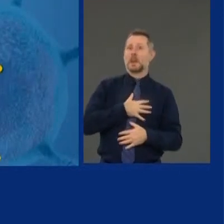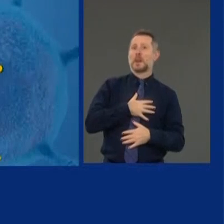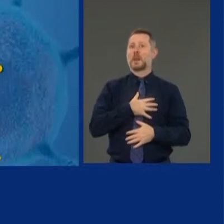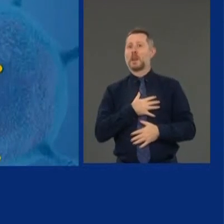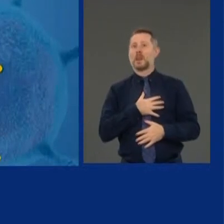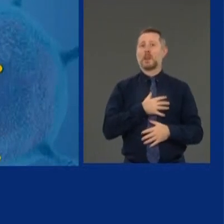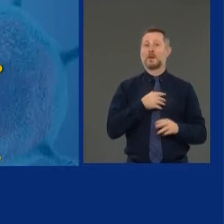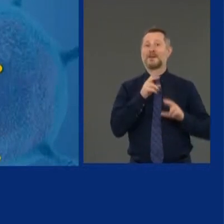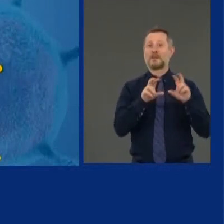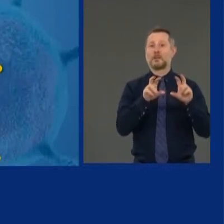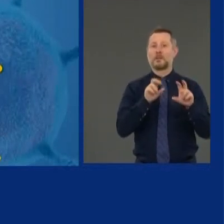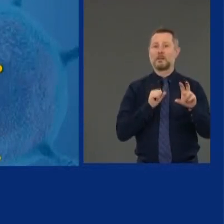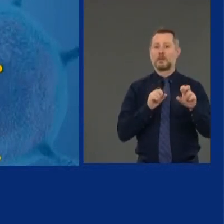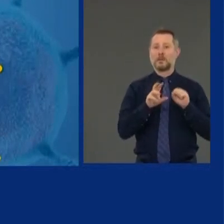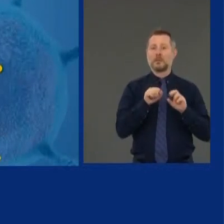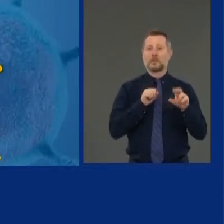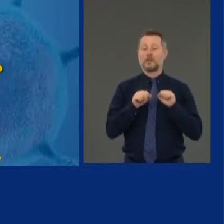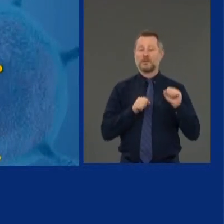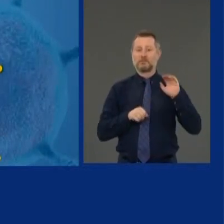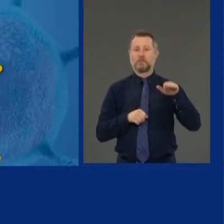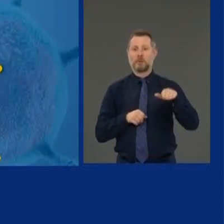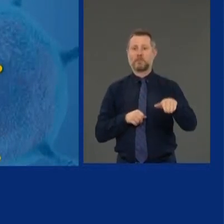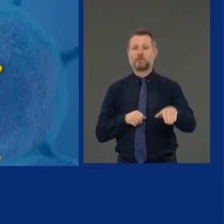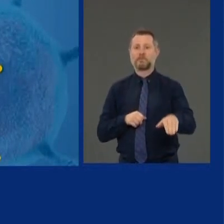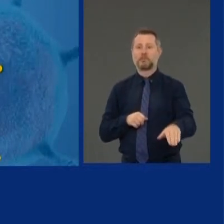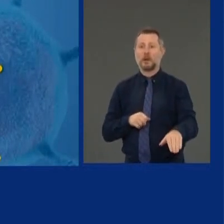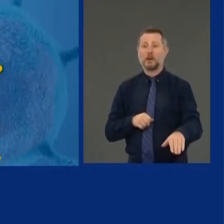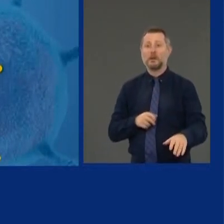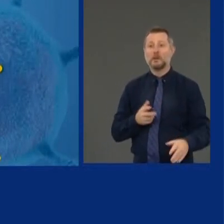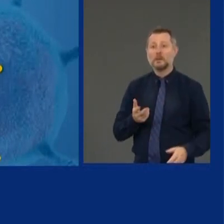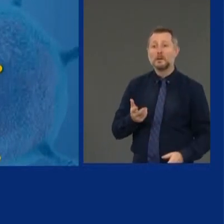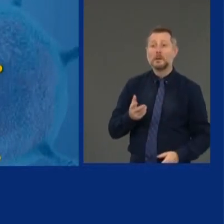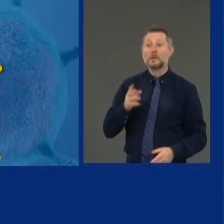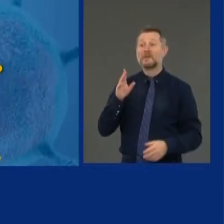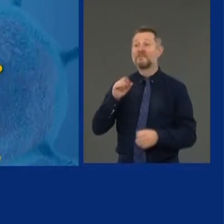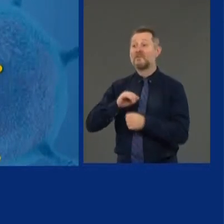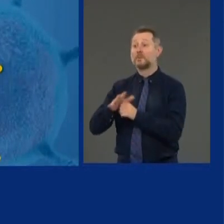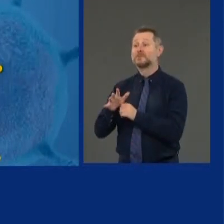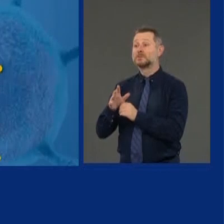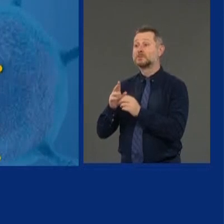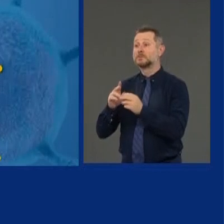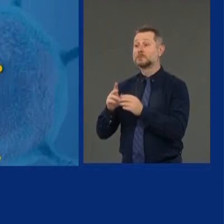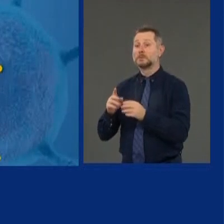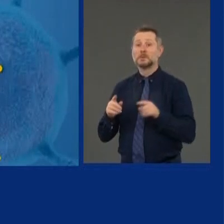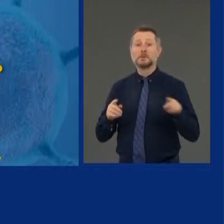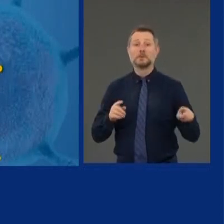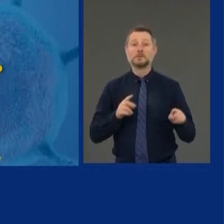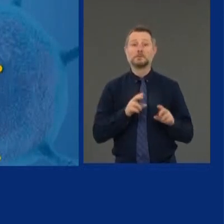CONFIDENCE GOES DOWN.